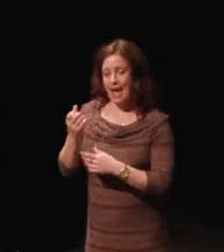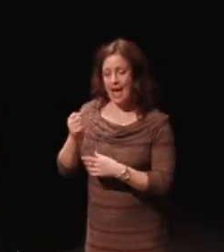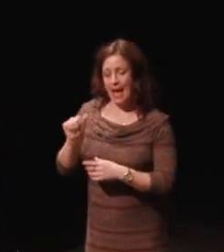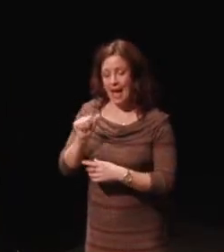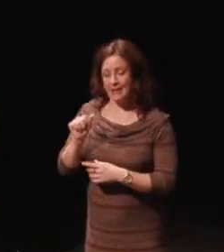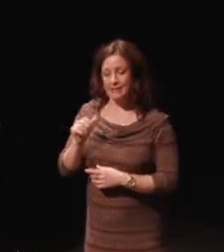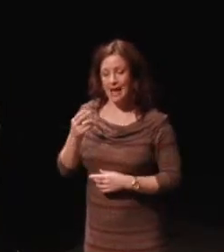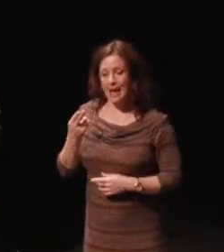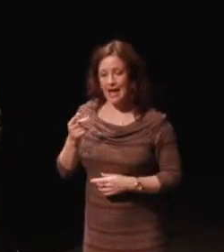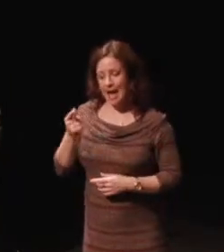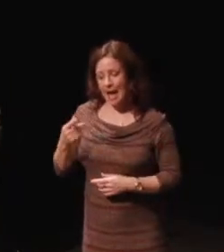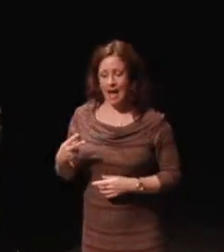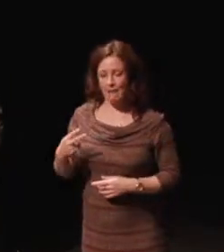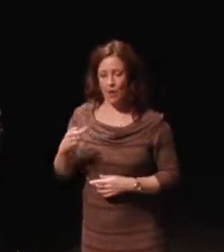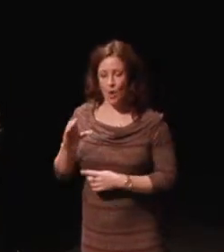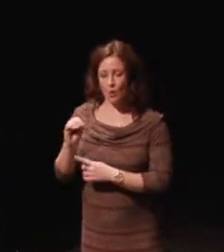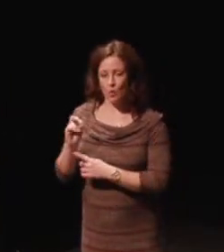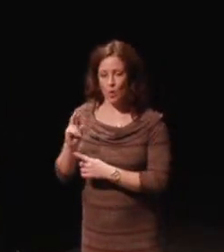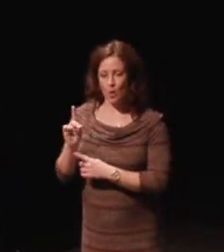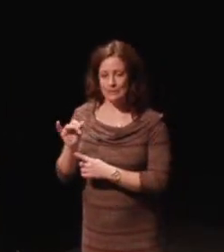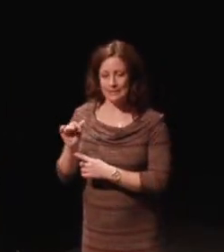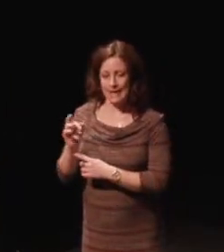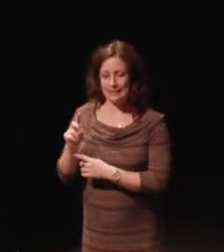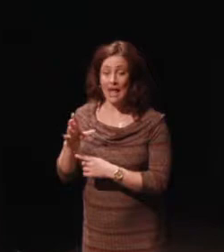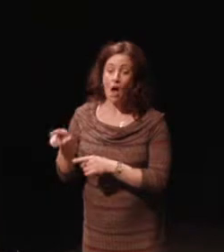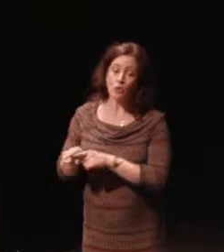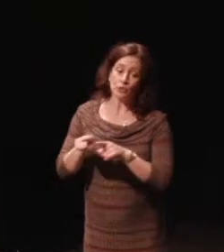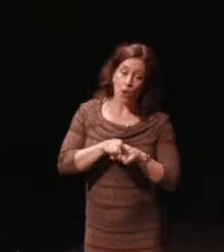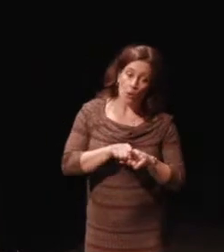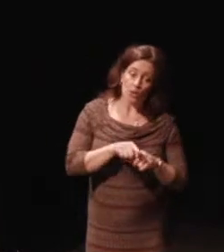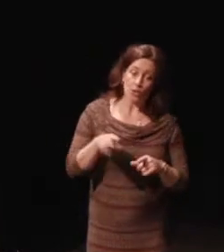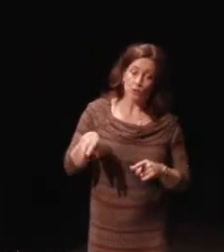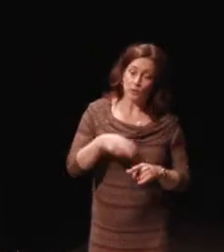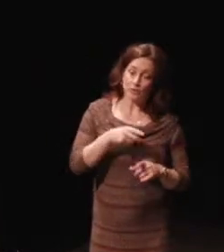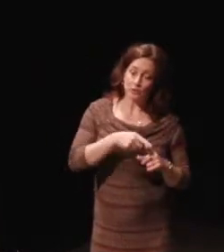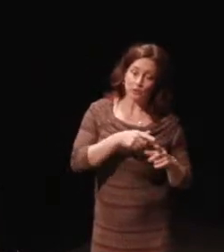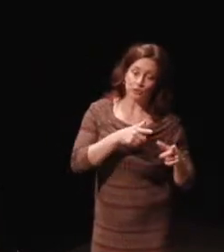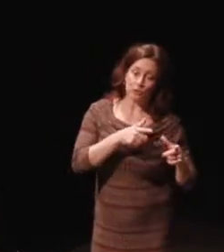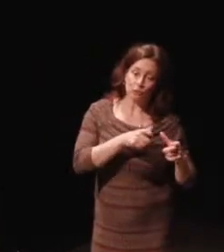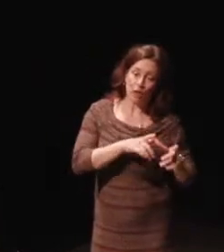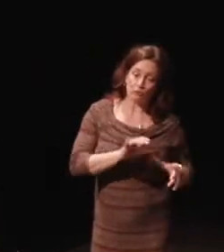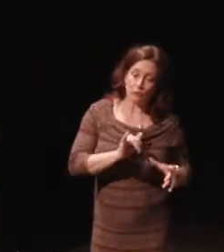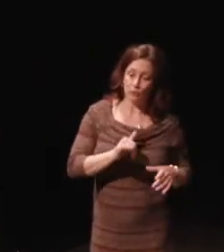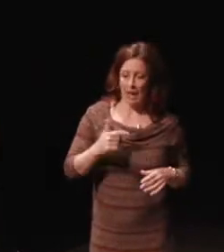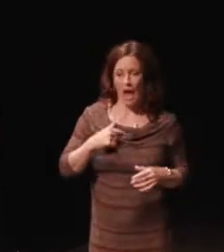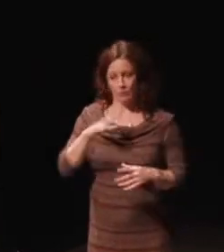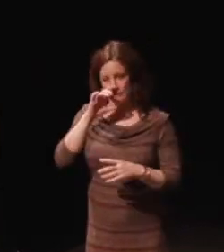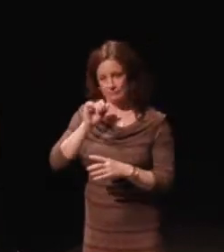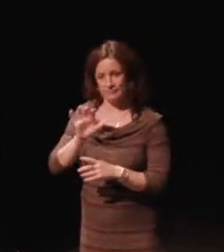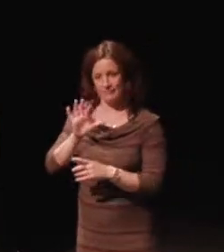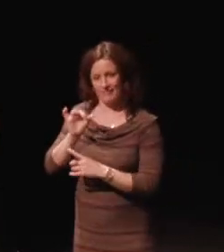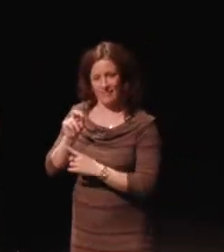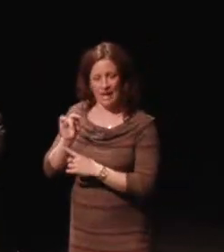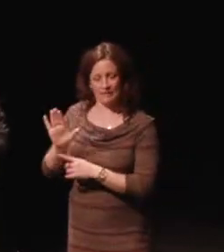So we kind of overlapped in those cultures, and that's how I was a fan of him. I'd watched him for many years.